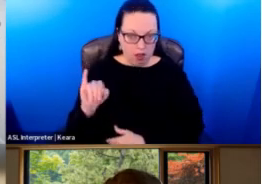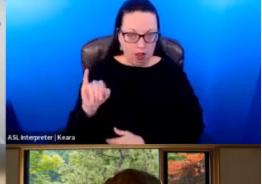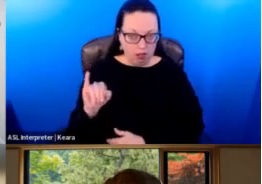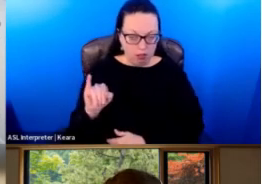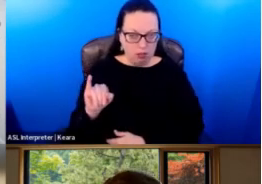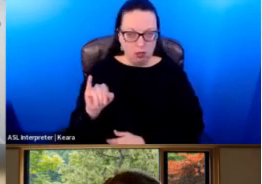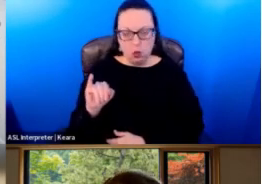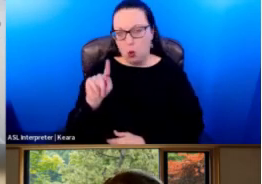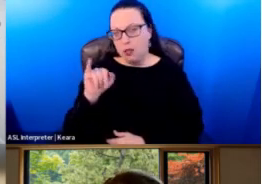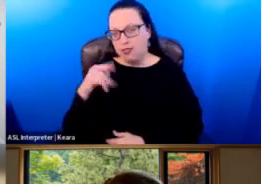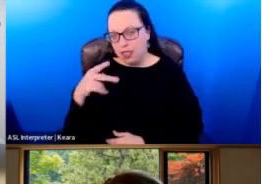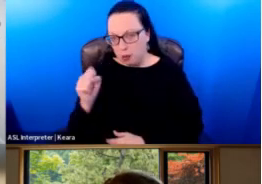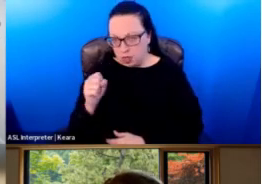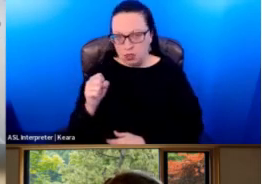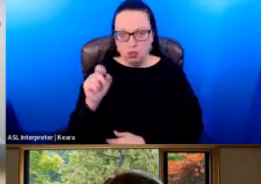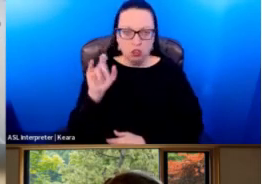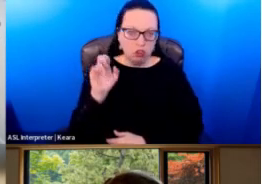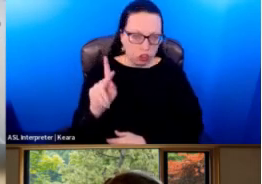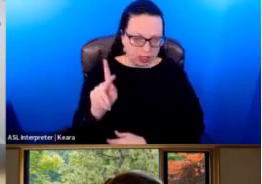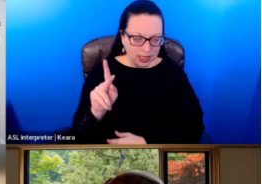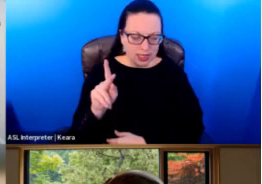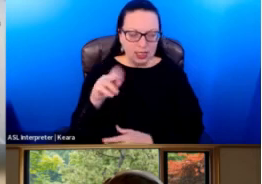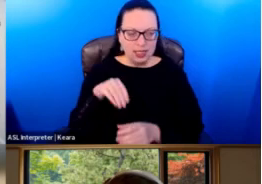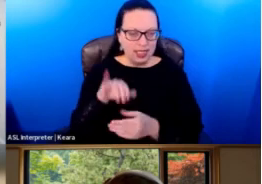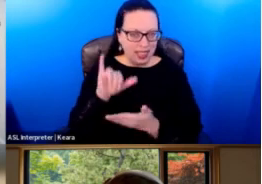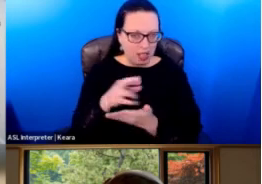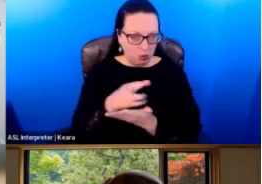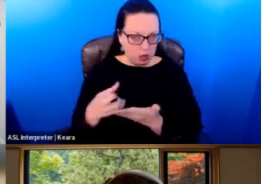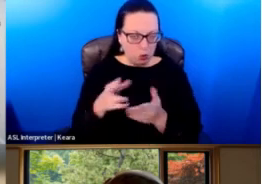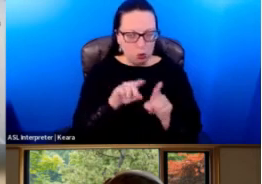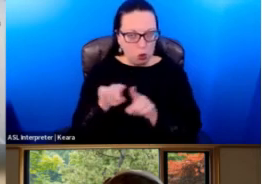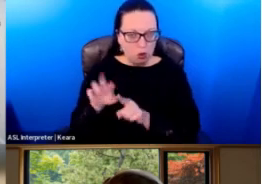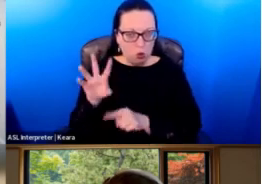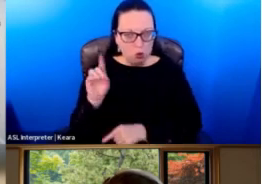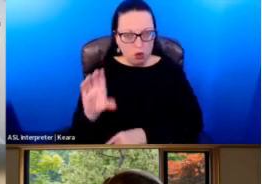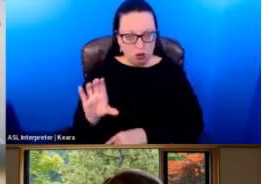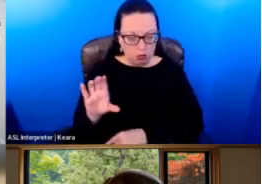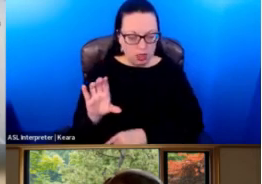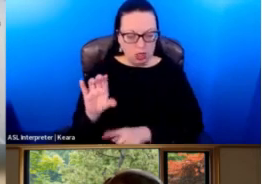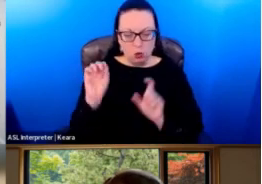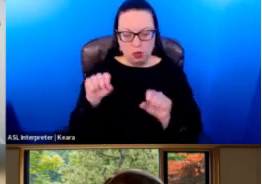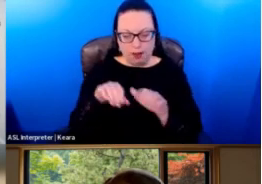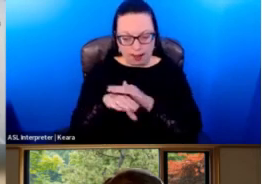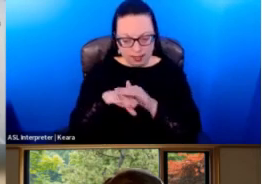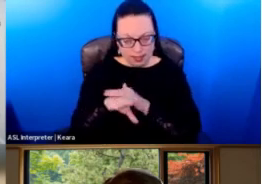tricks about resources. There's also some documents that you can access about becoming a champion